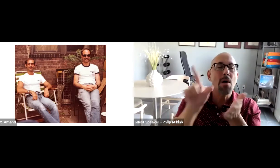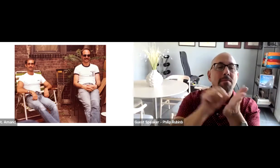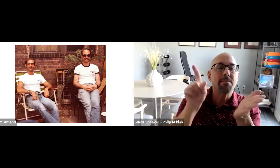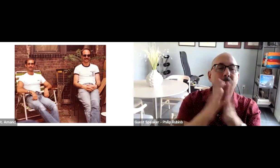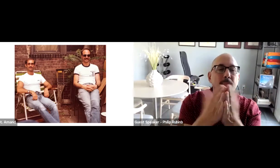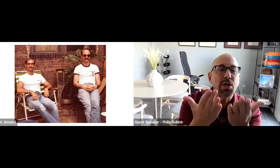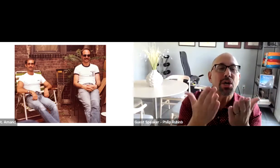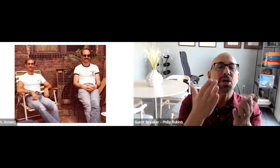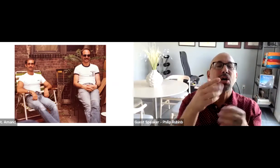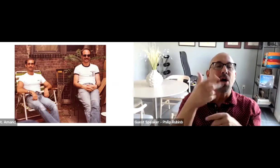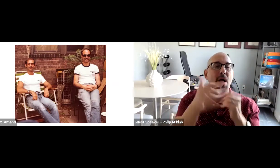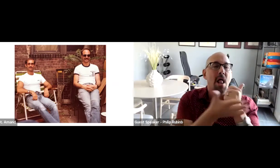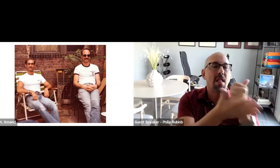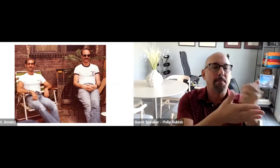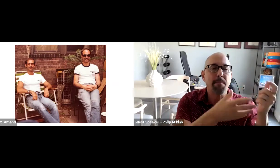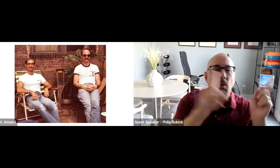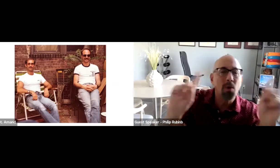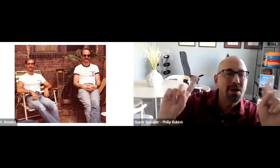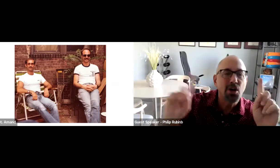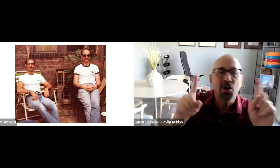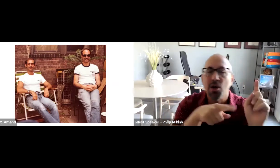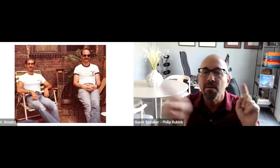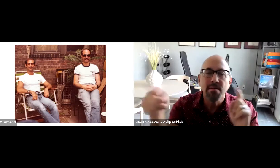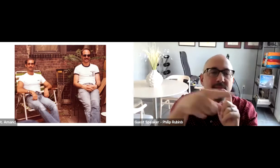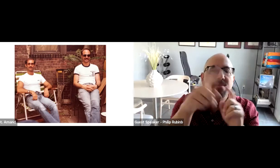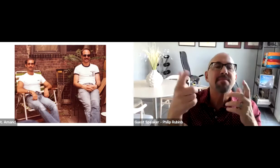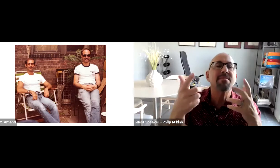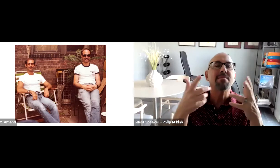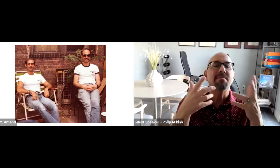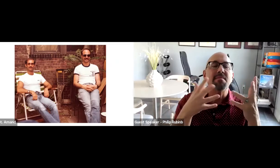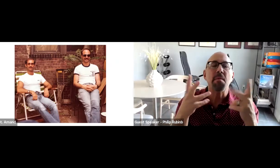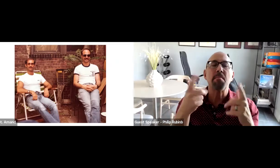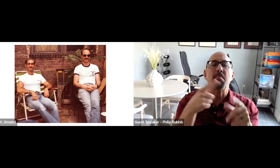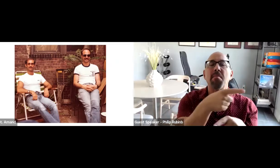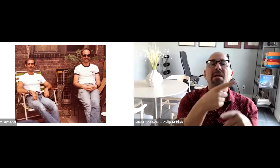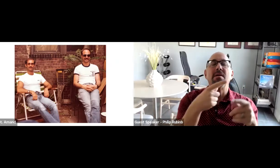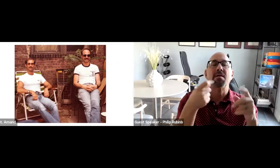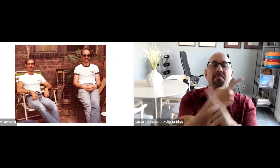And the other person tried printing in New York